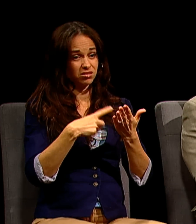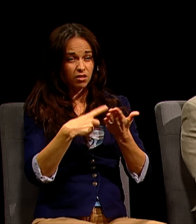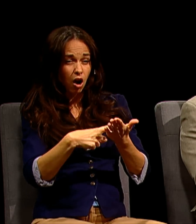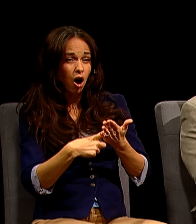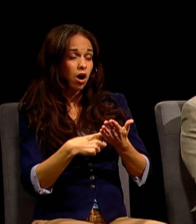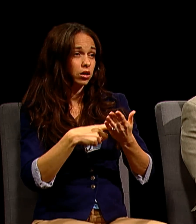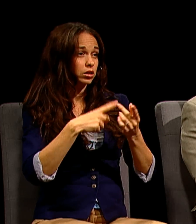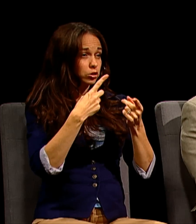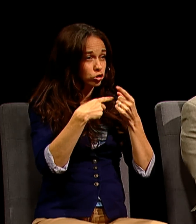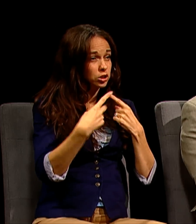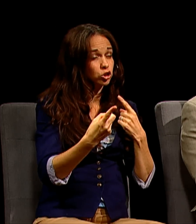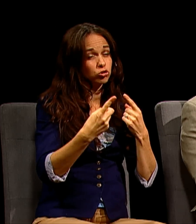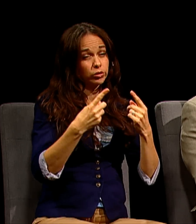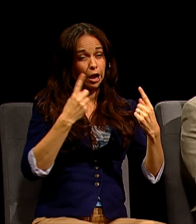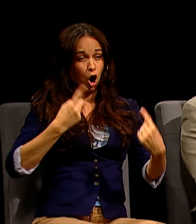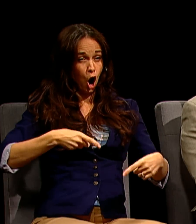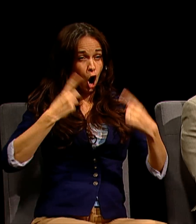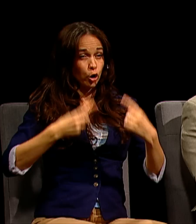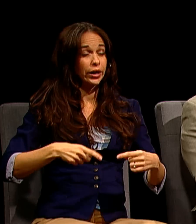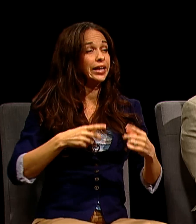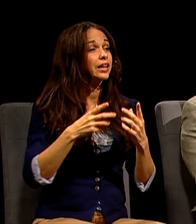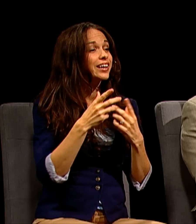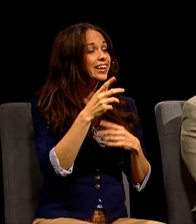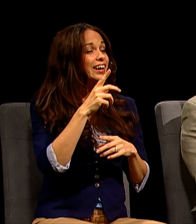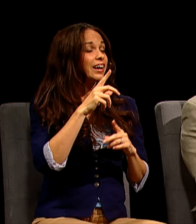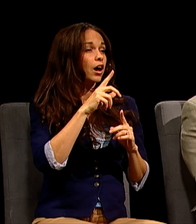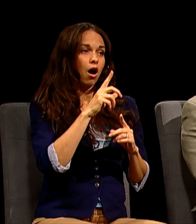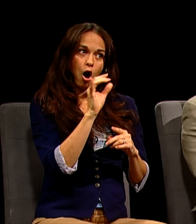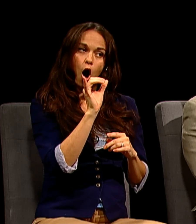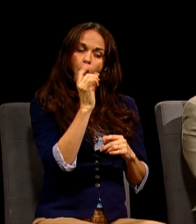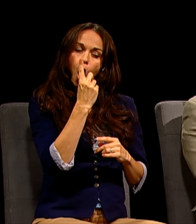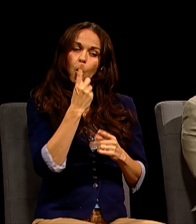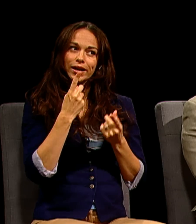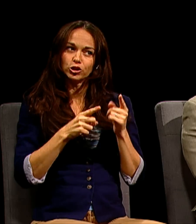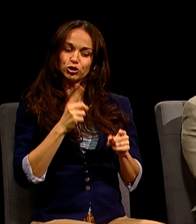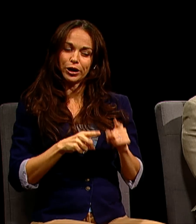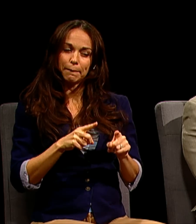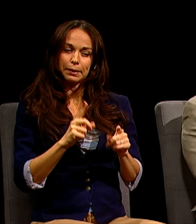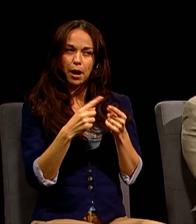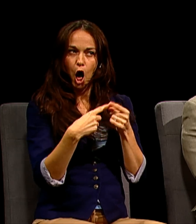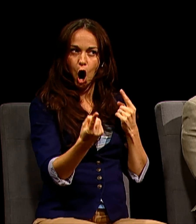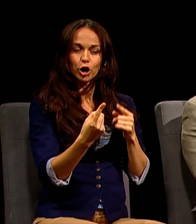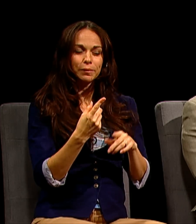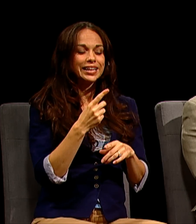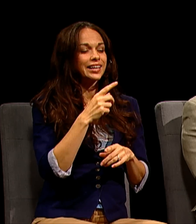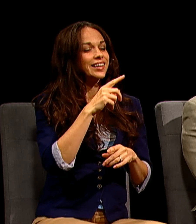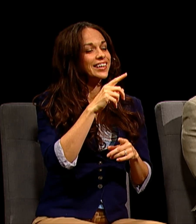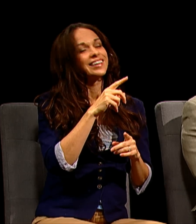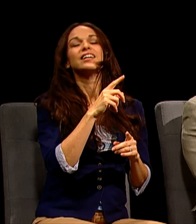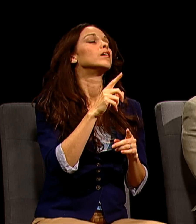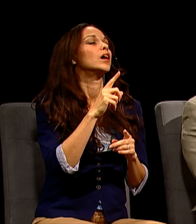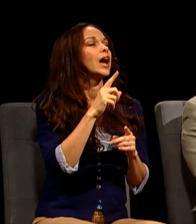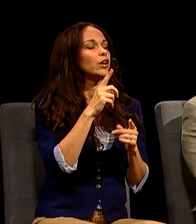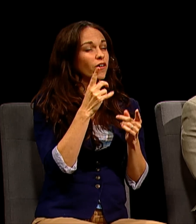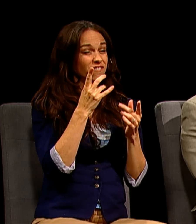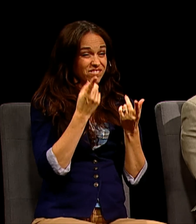Sometimes arguing that always agreeably about it and reaching out of some sort of consensus and it is difficult at times.